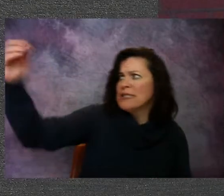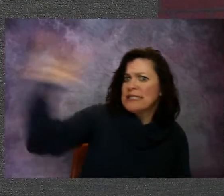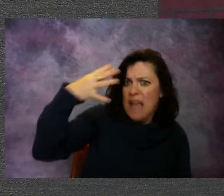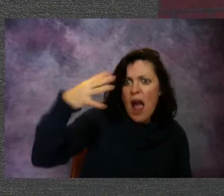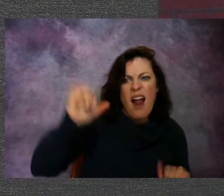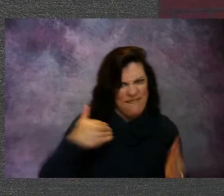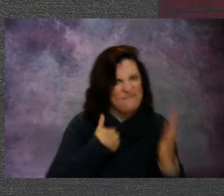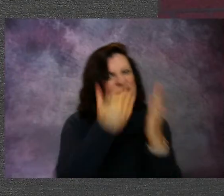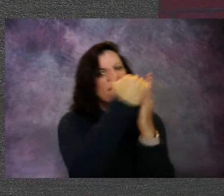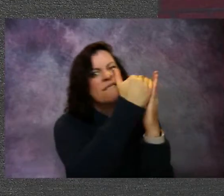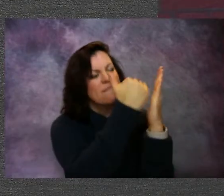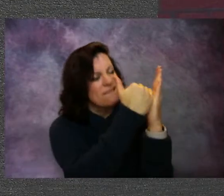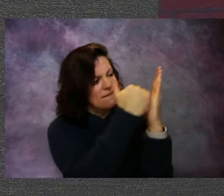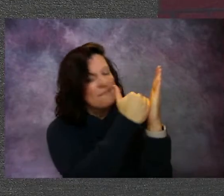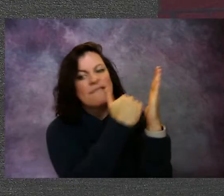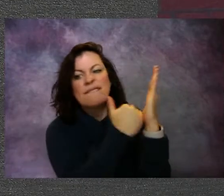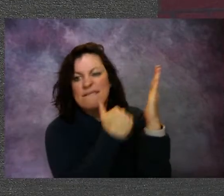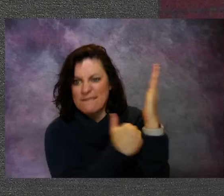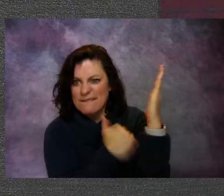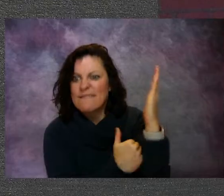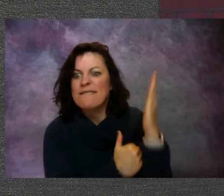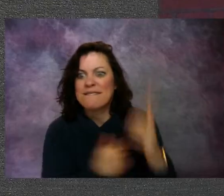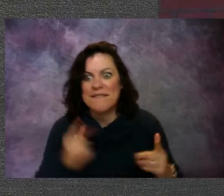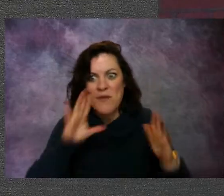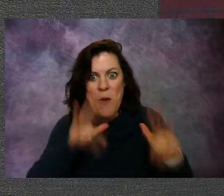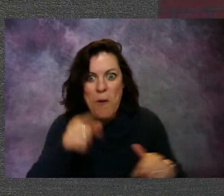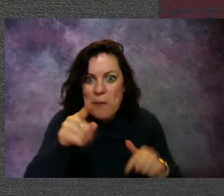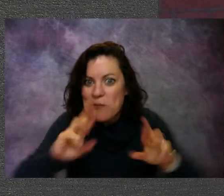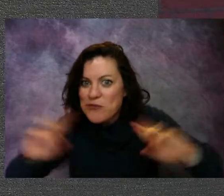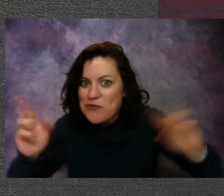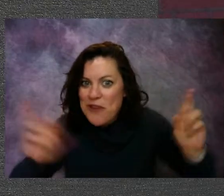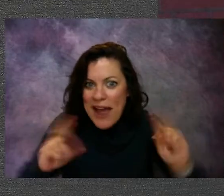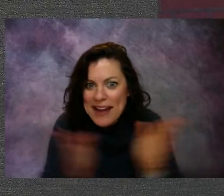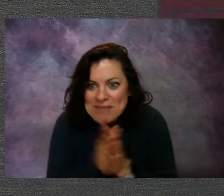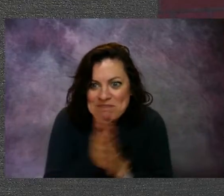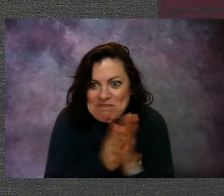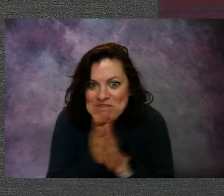So, I hope that you are ready to read our story. So, here we go.